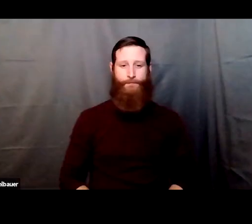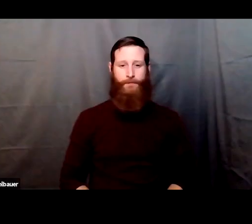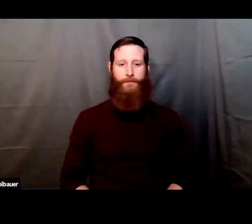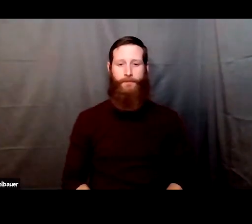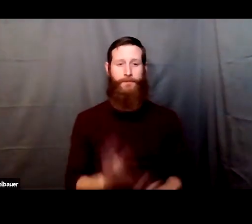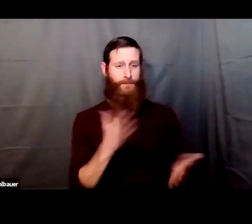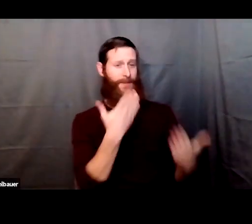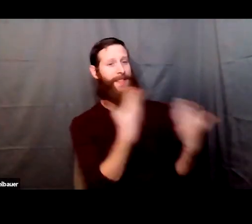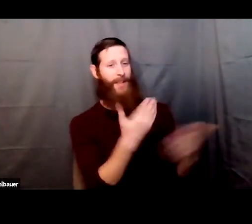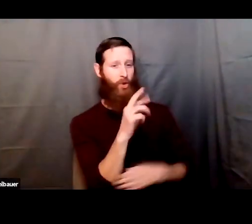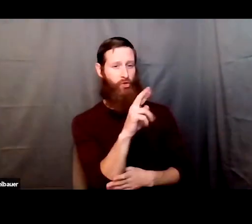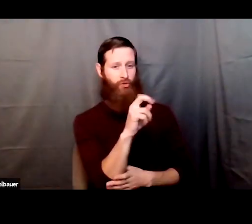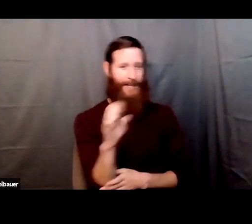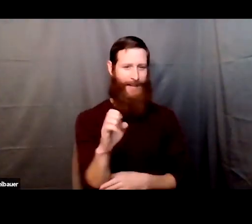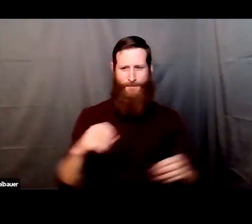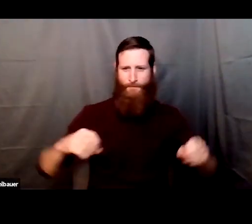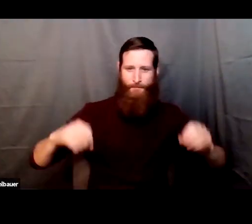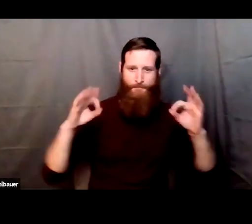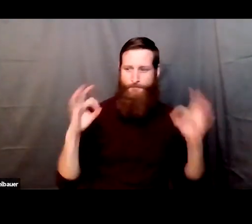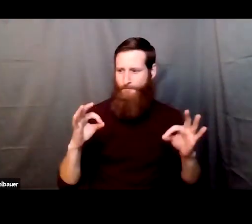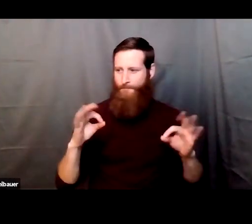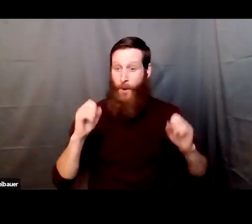OK, everybody, give me a minute to get the PowerPoint up and running,